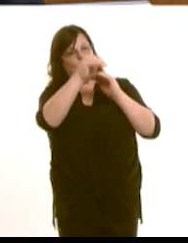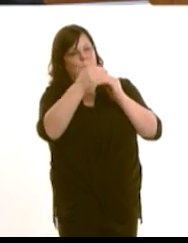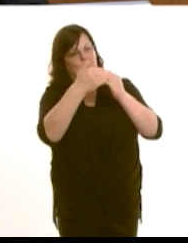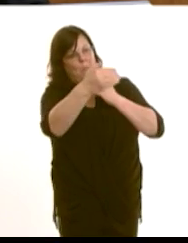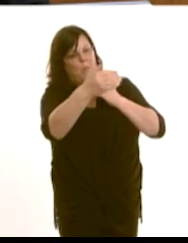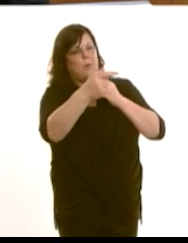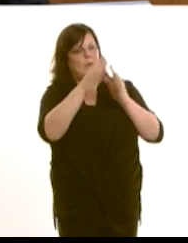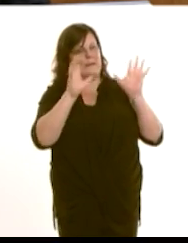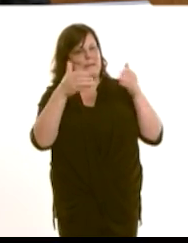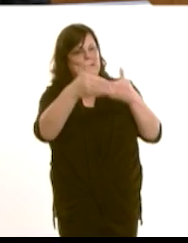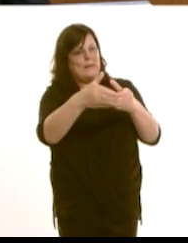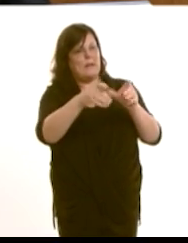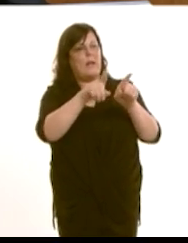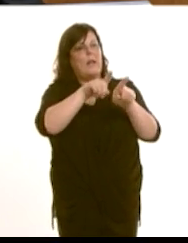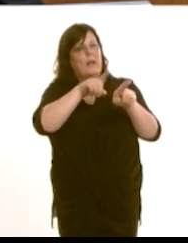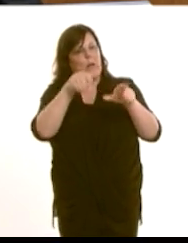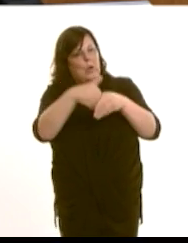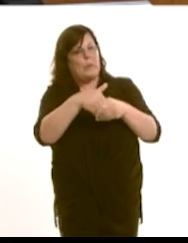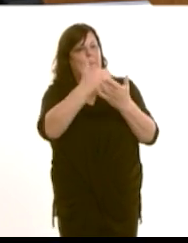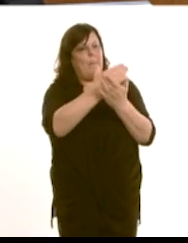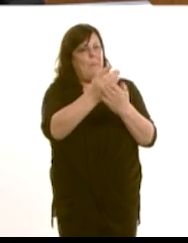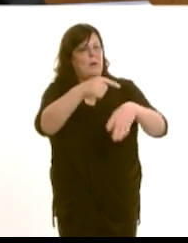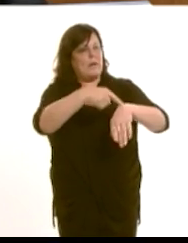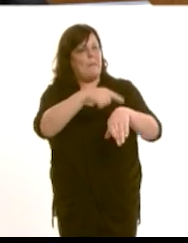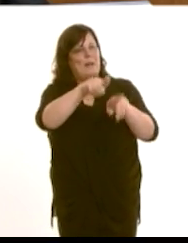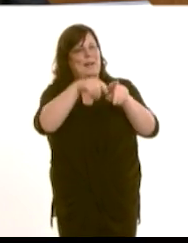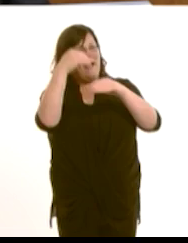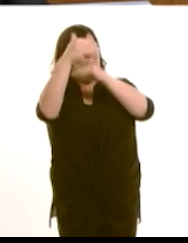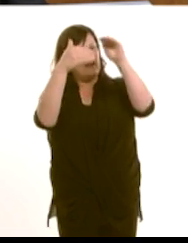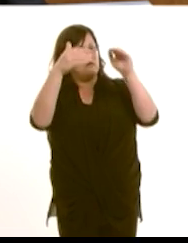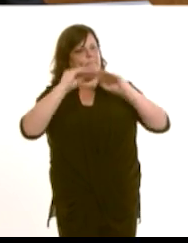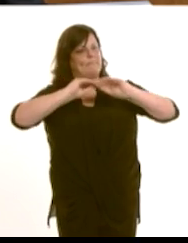that includes the planning of part-time and adult community provision delivered by the FE sector.